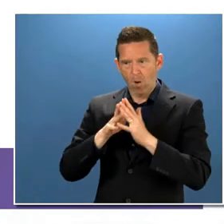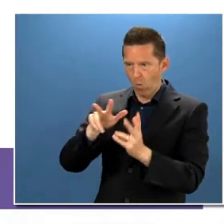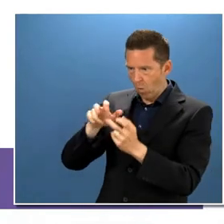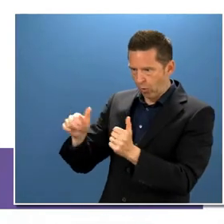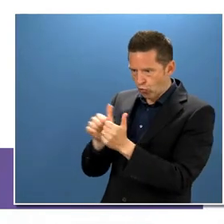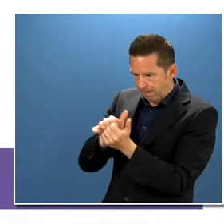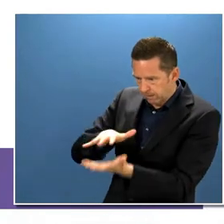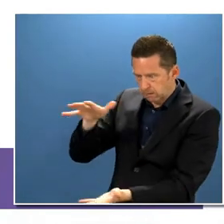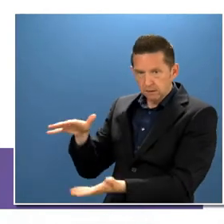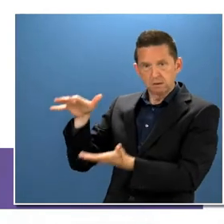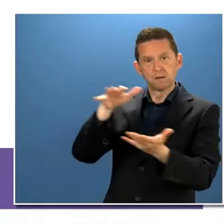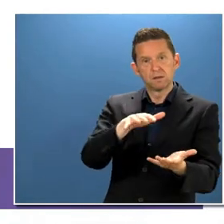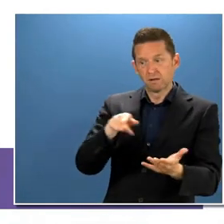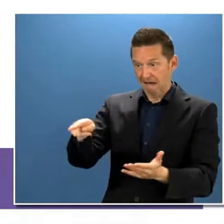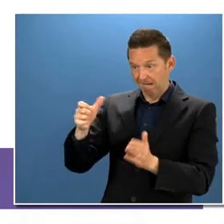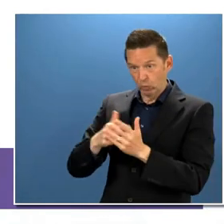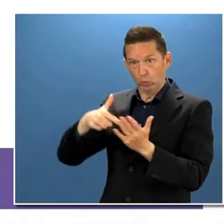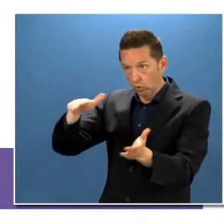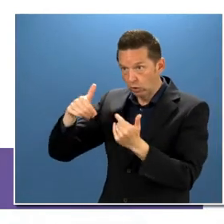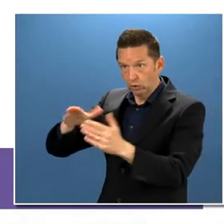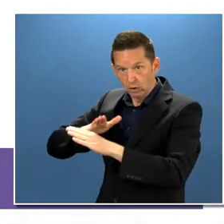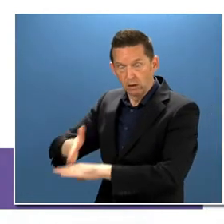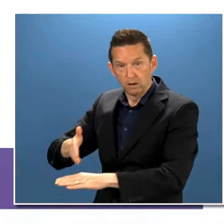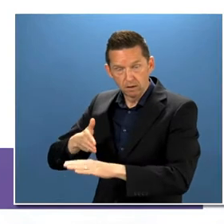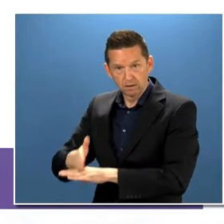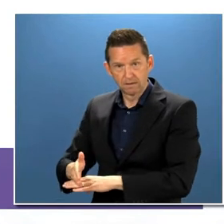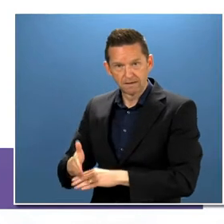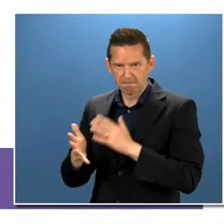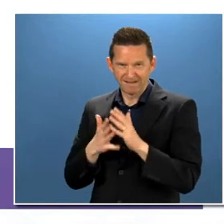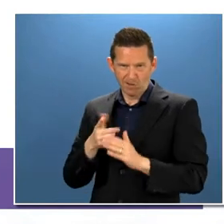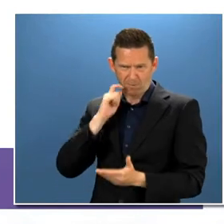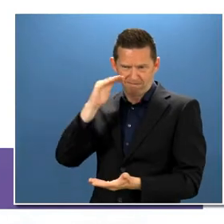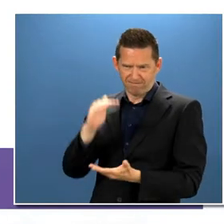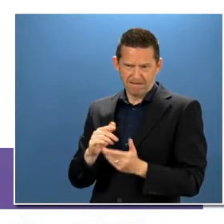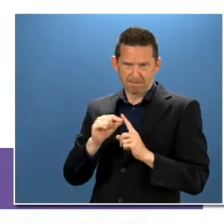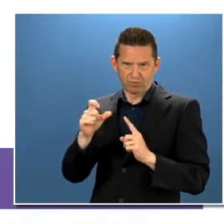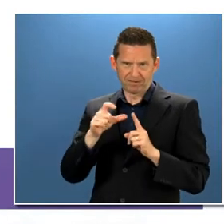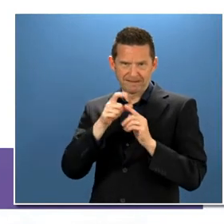that we will have a significant number of disability discrimination courses for employment in the Federal Court.